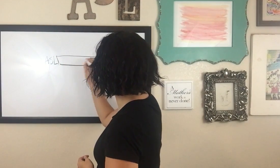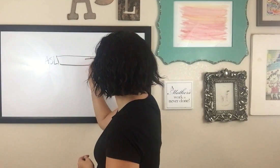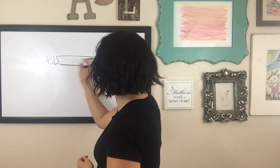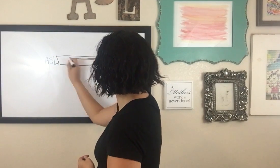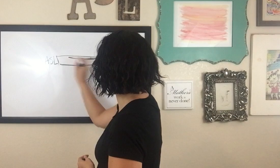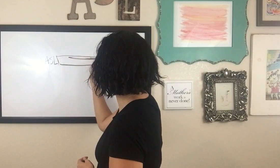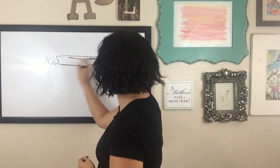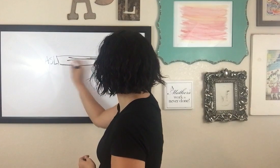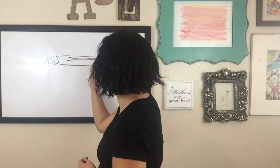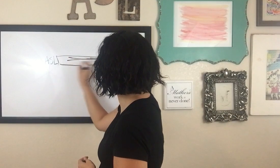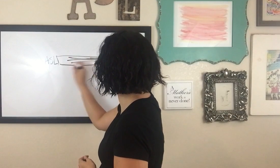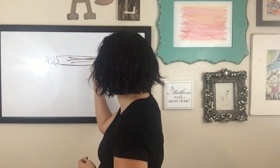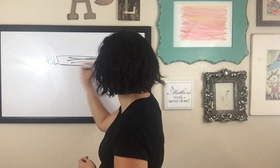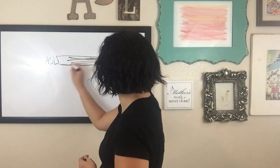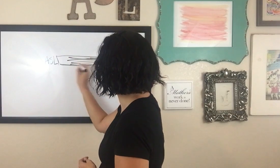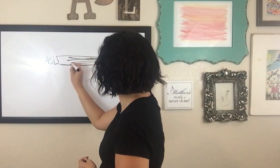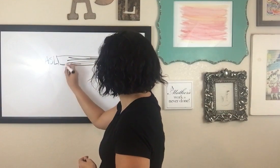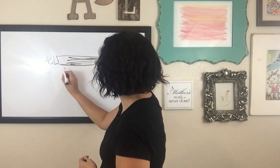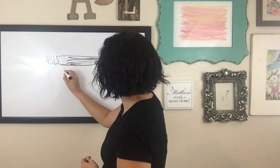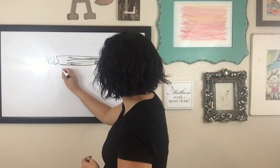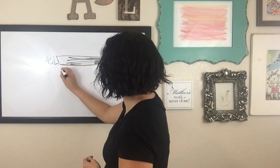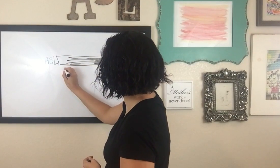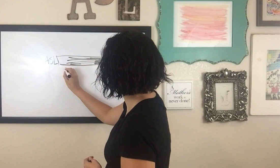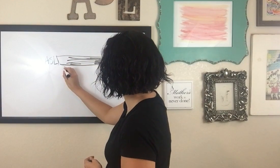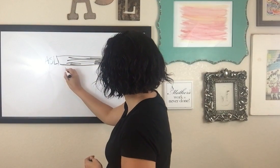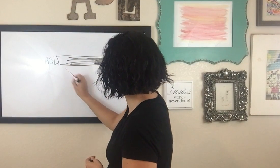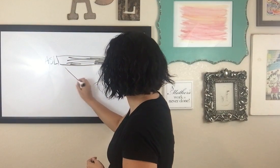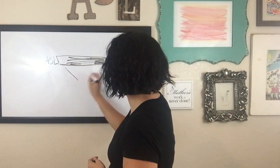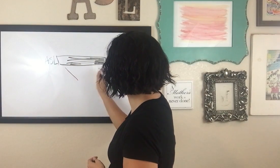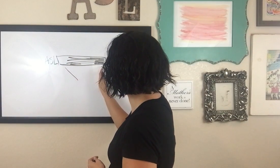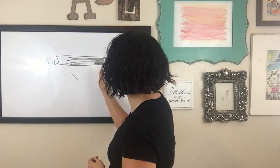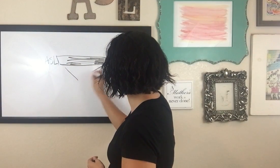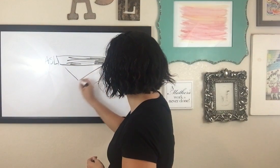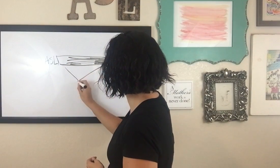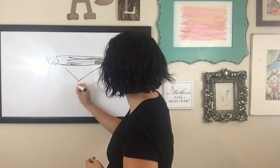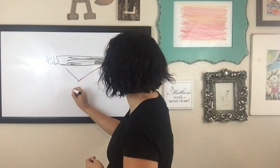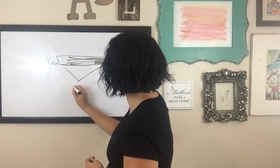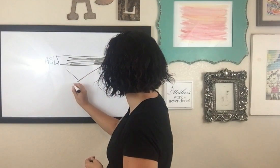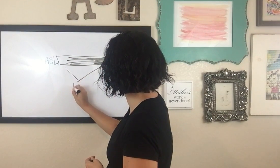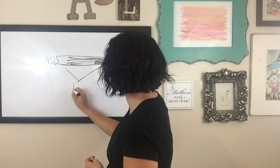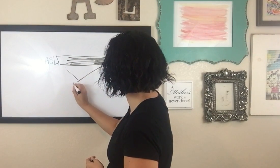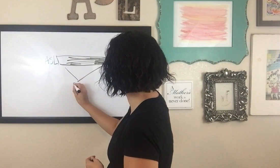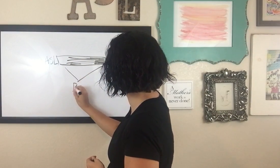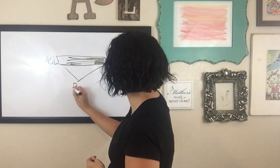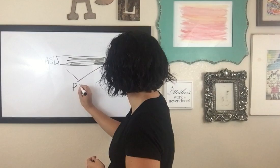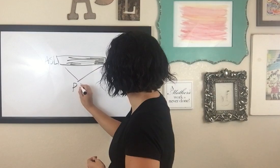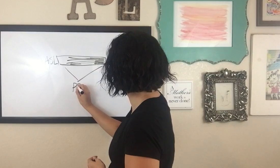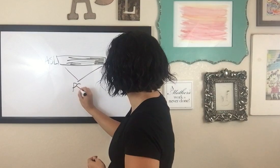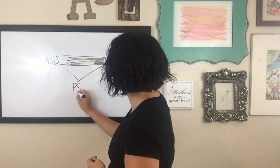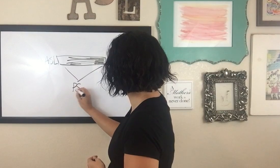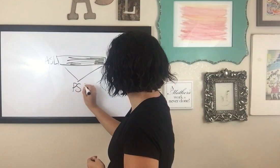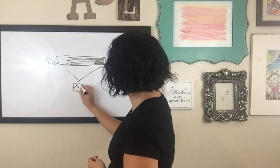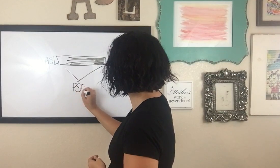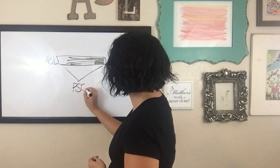and let's see. Okay. And so in between ASL and C is called pigeon, okay?